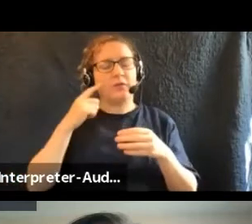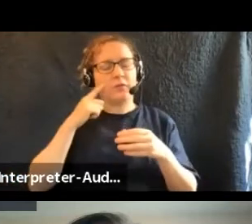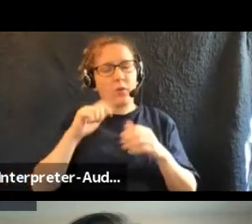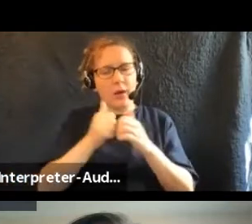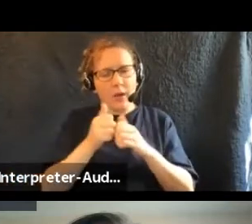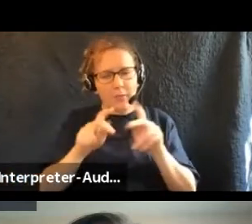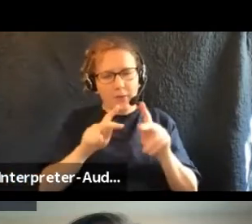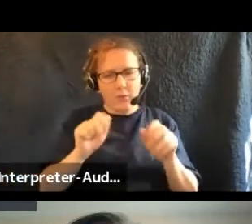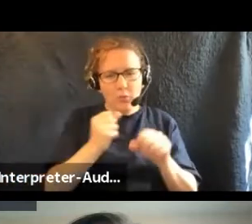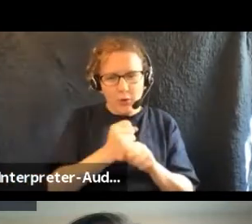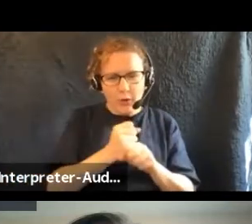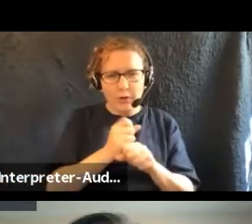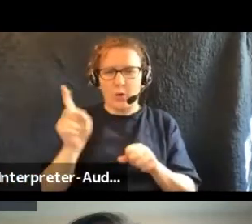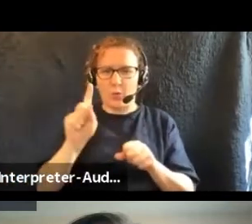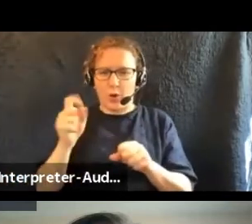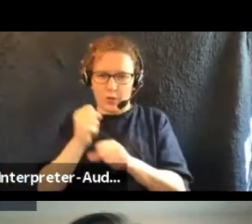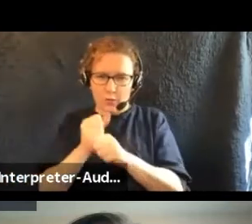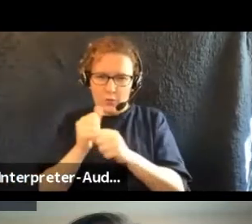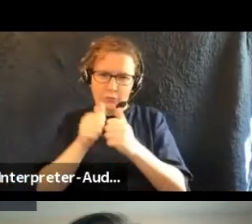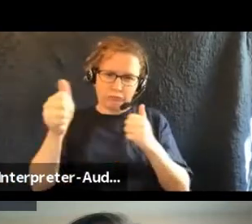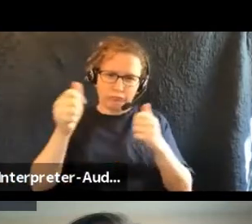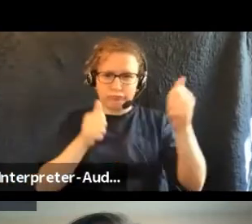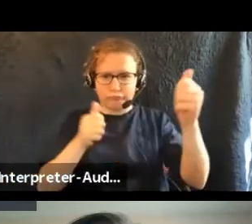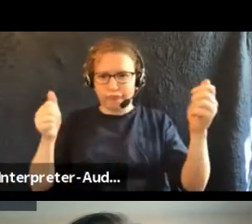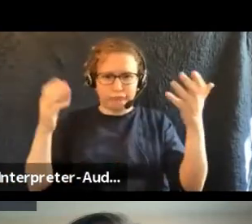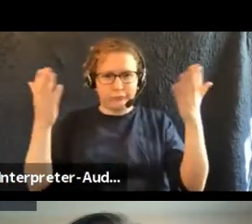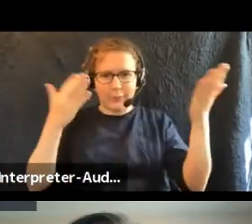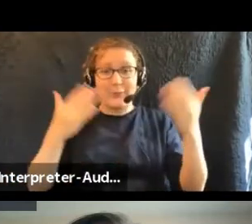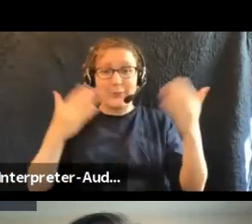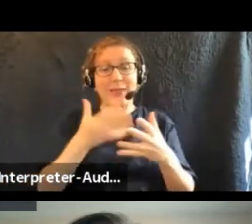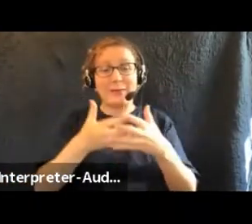So thank you so much.